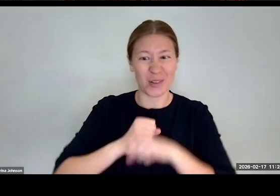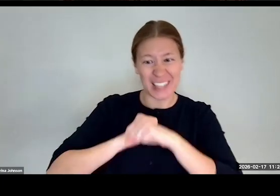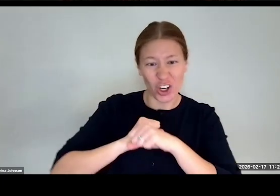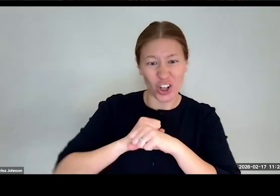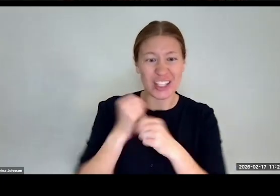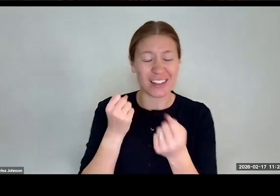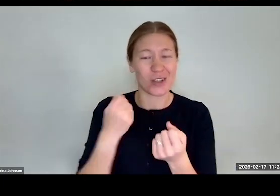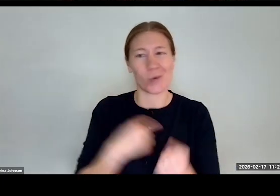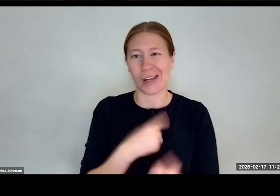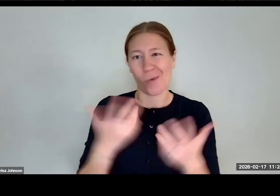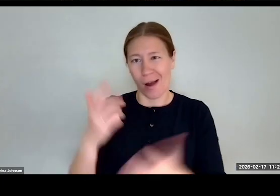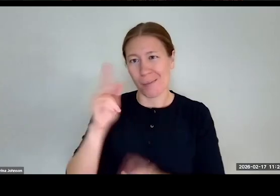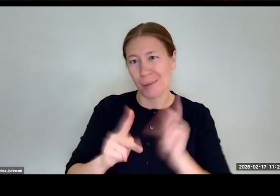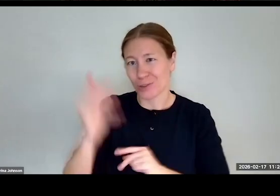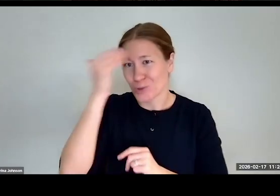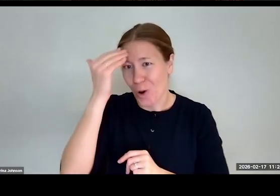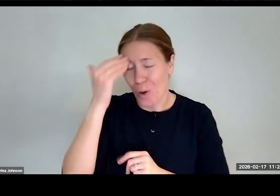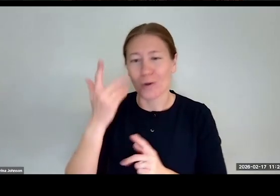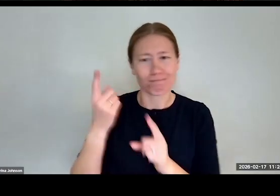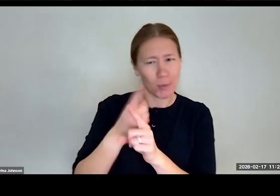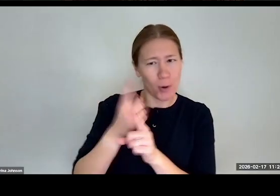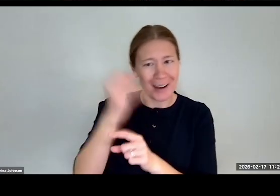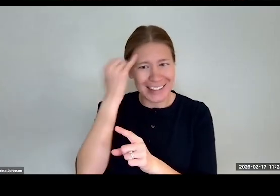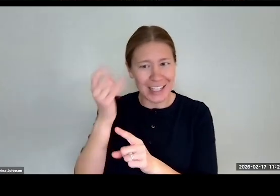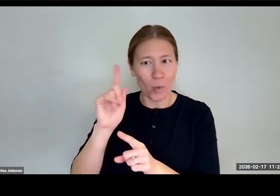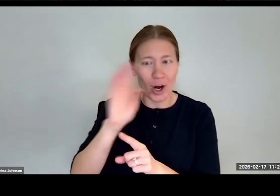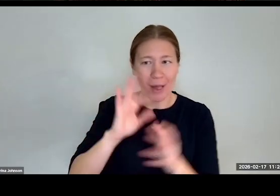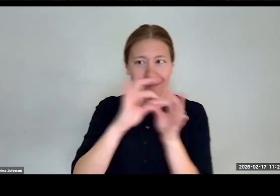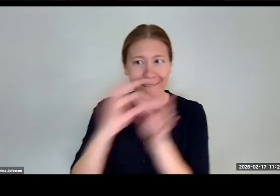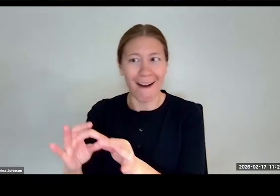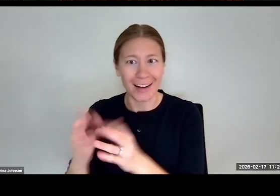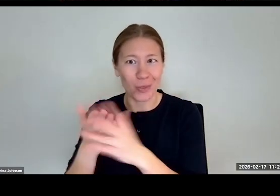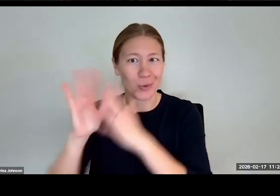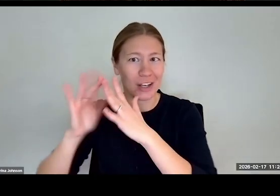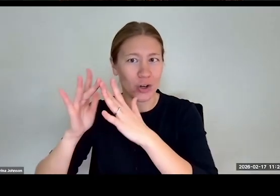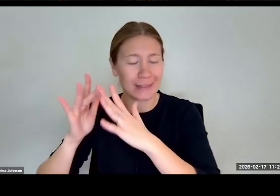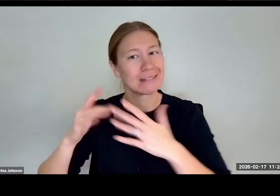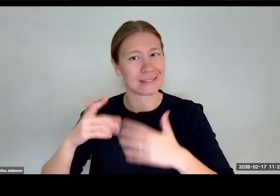or have a reasonable idea about where they're going to end up on the internet if you need to include A URL.